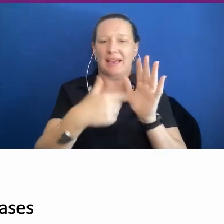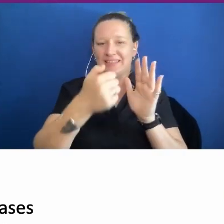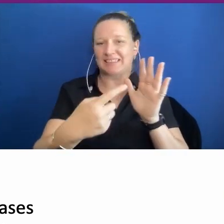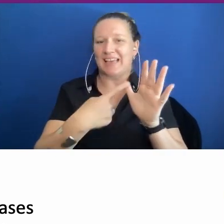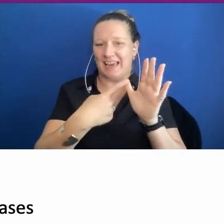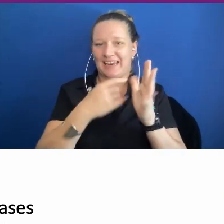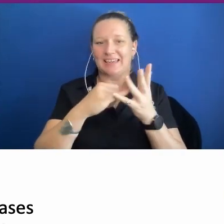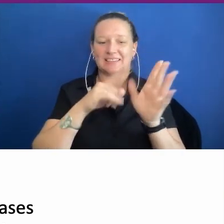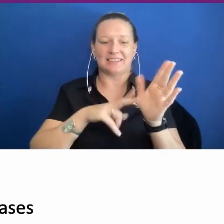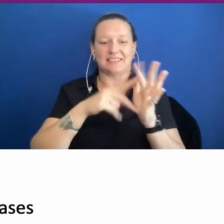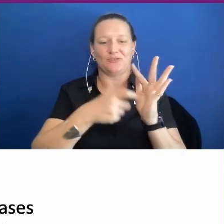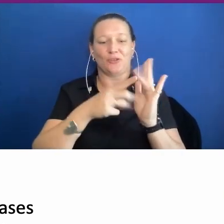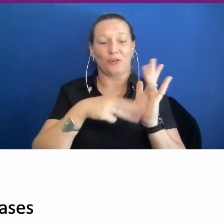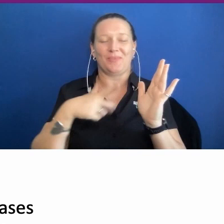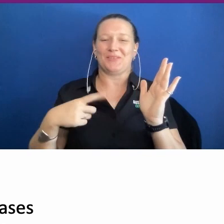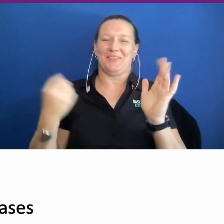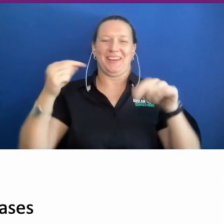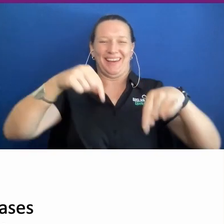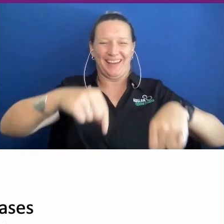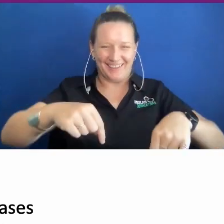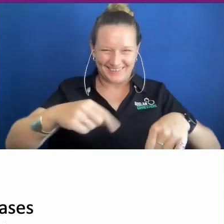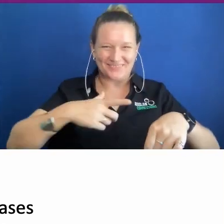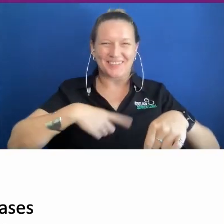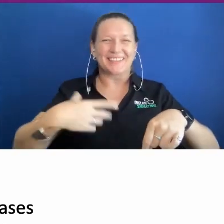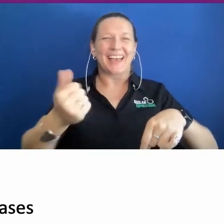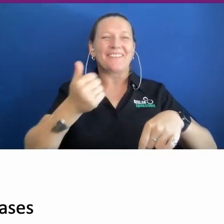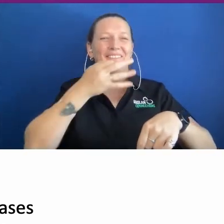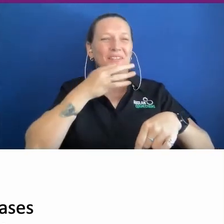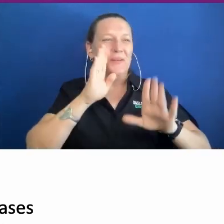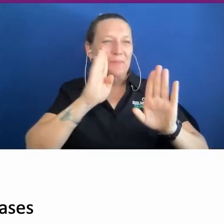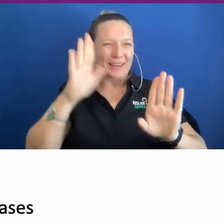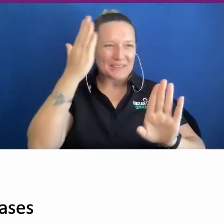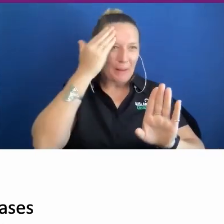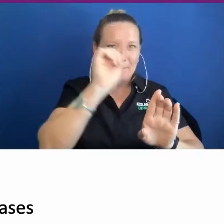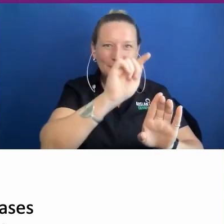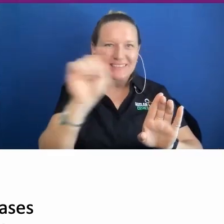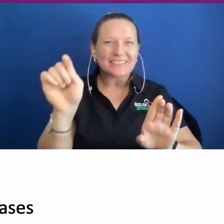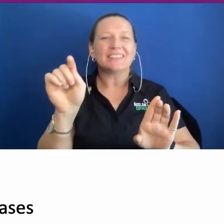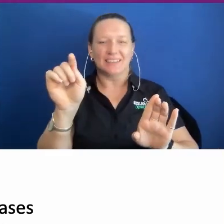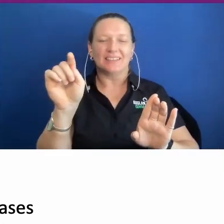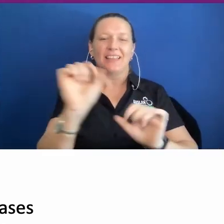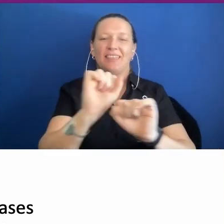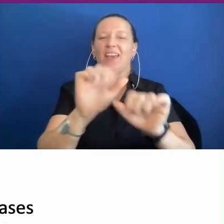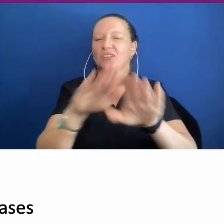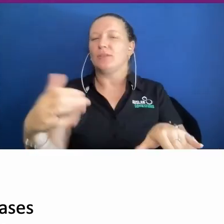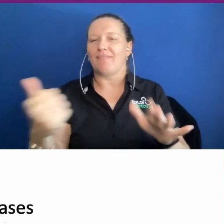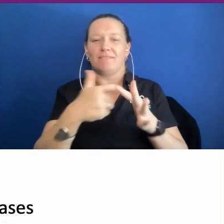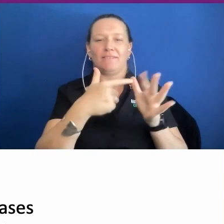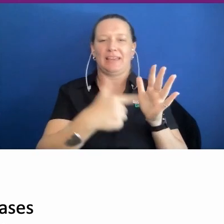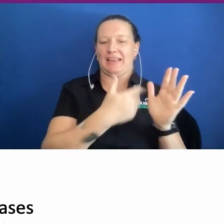by a few of the amazing advocate mums who work, and you know really embody the KAT6A Foundation.